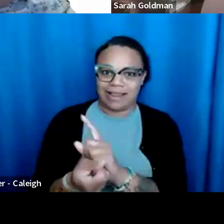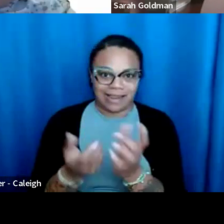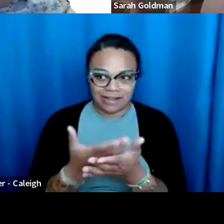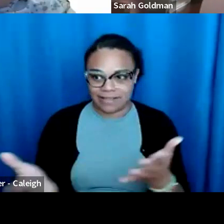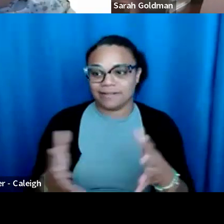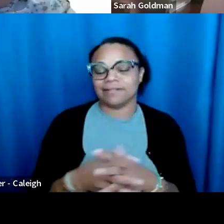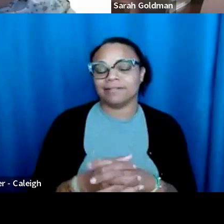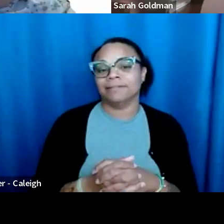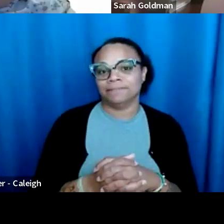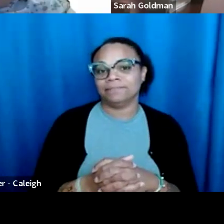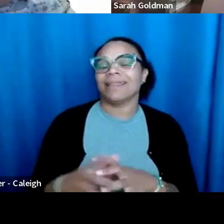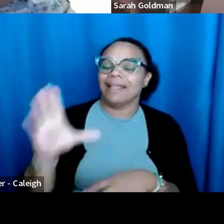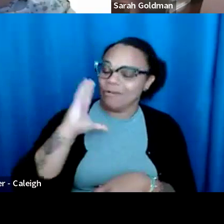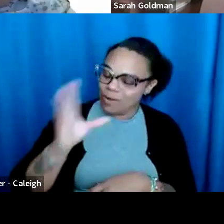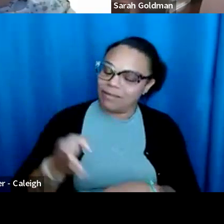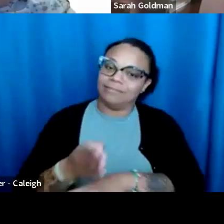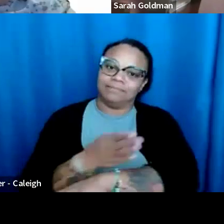It's going to get better, it's gonna continue progressing.